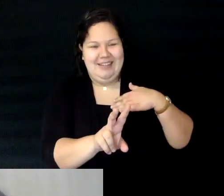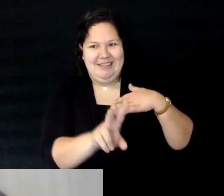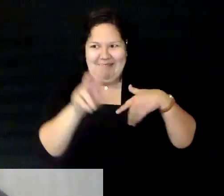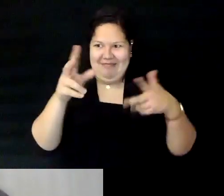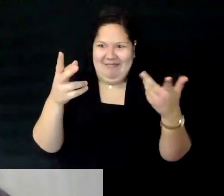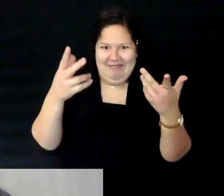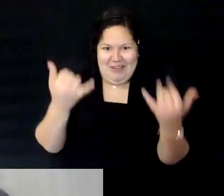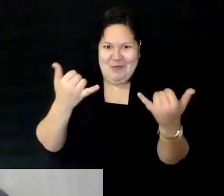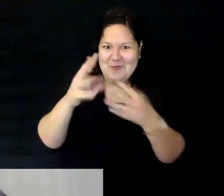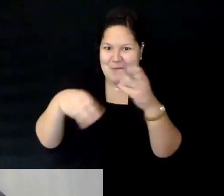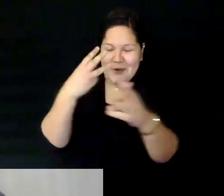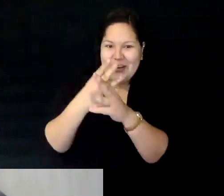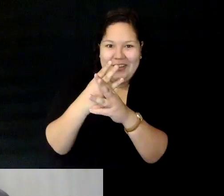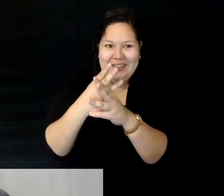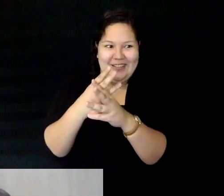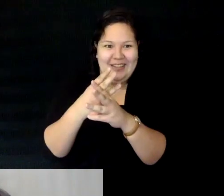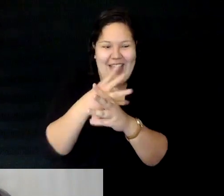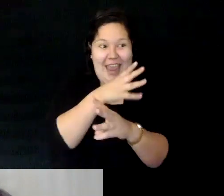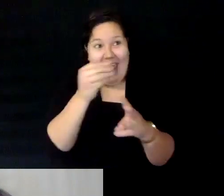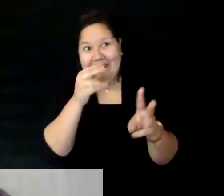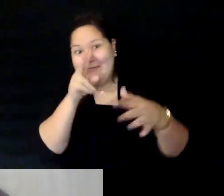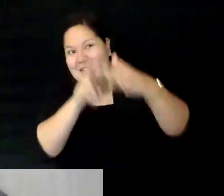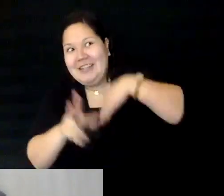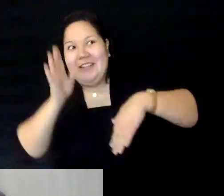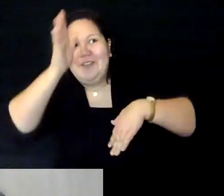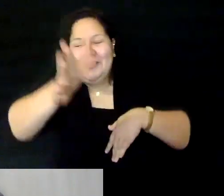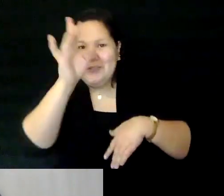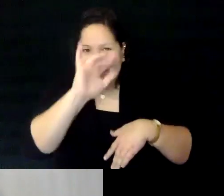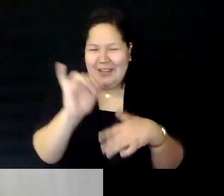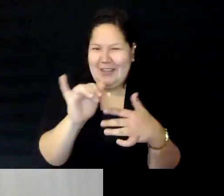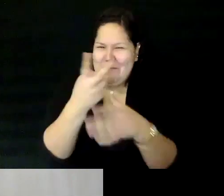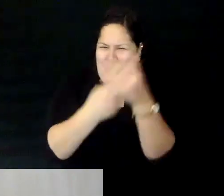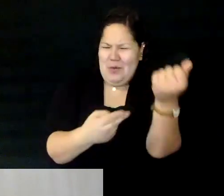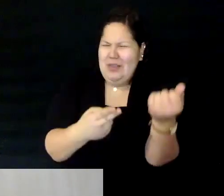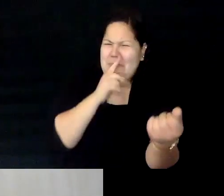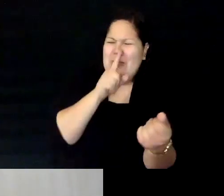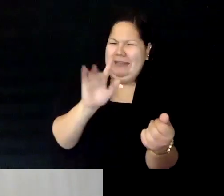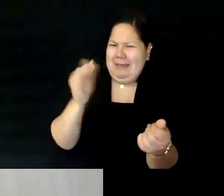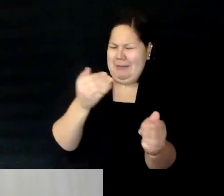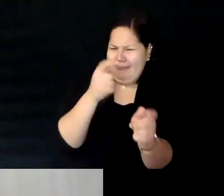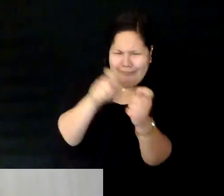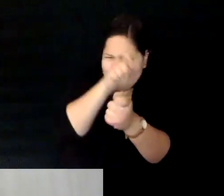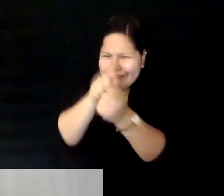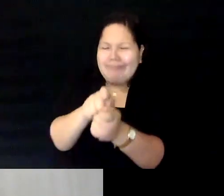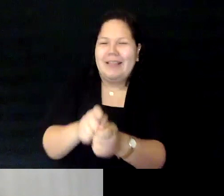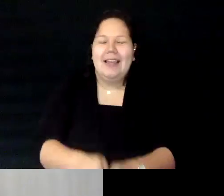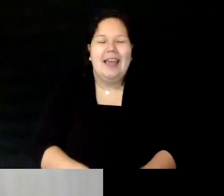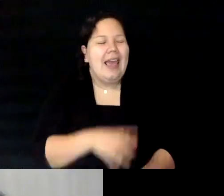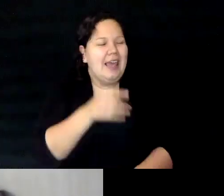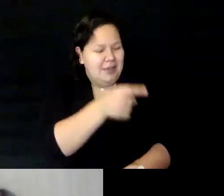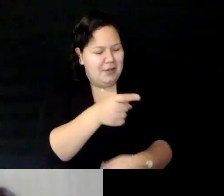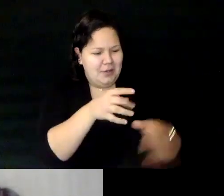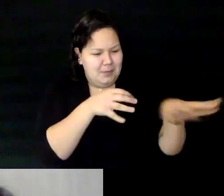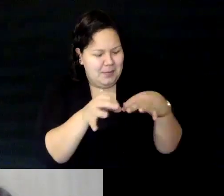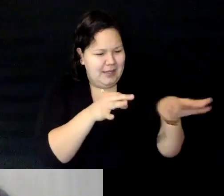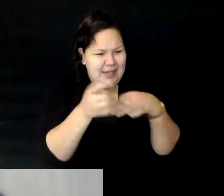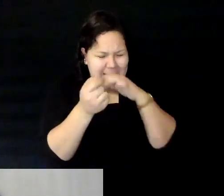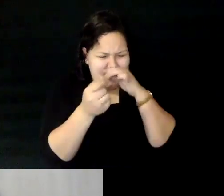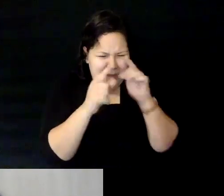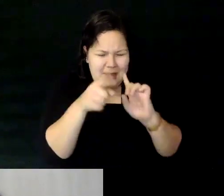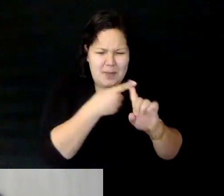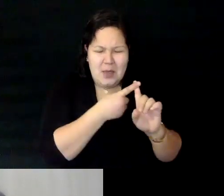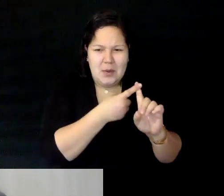anticipating the distant future. And you spoke a little bit already about the impetus behind